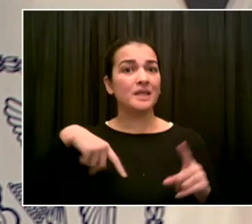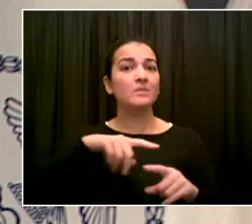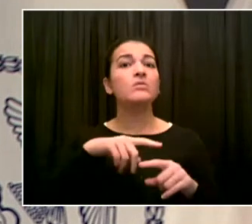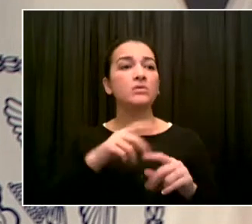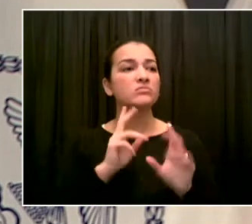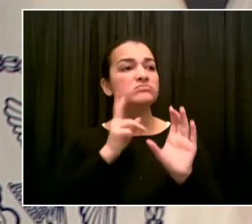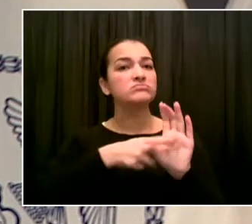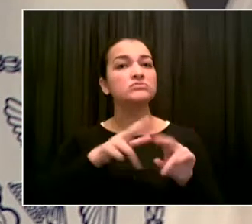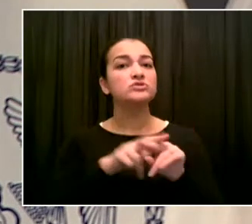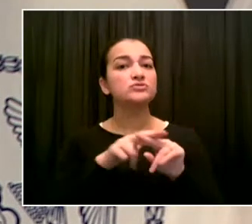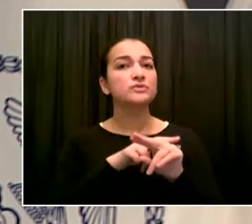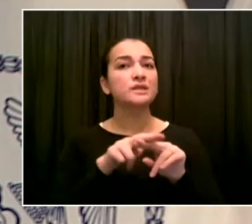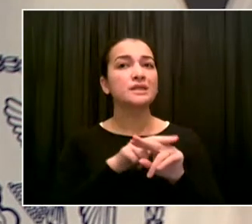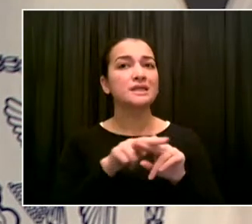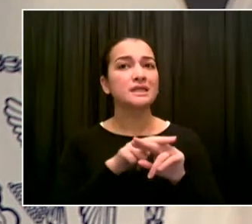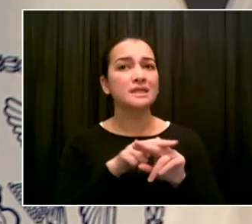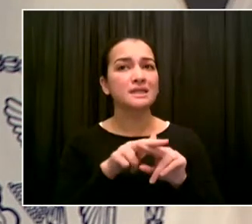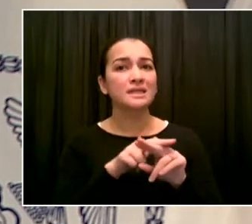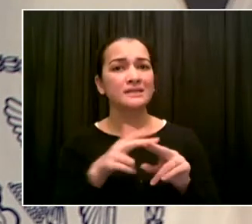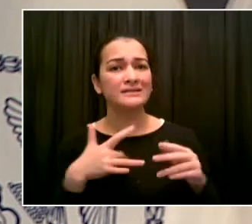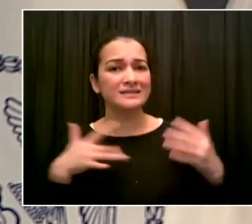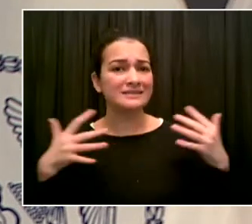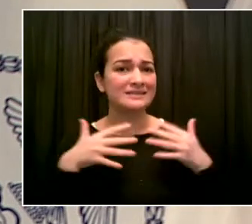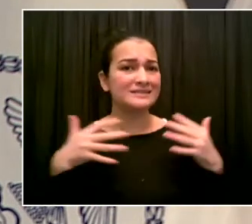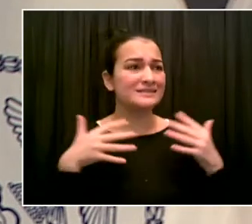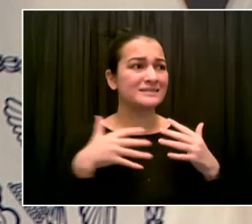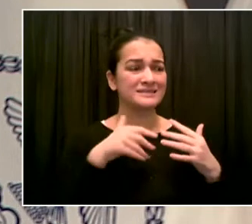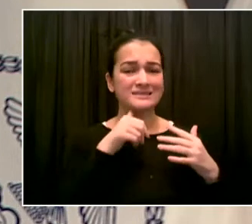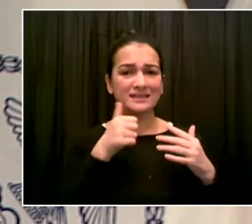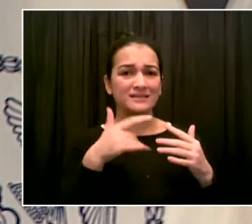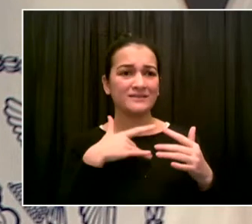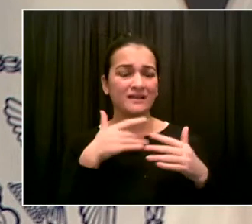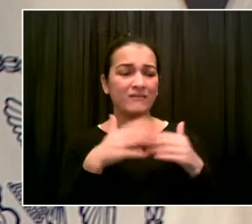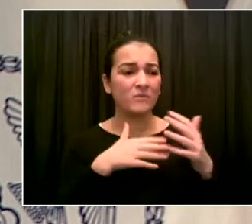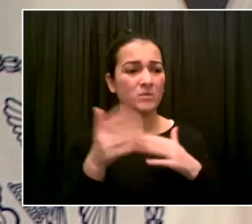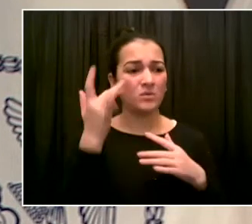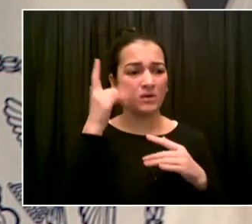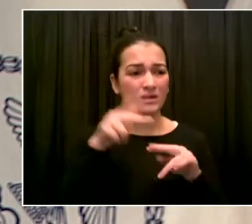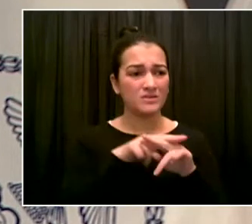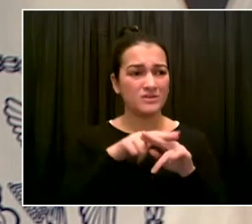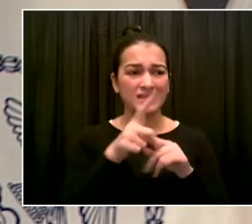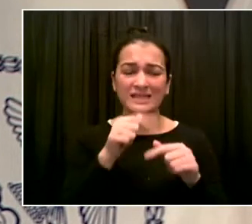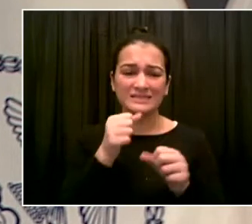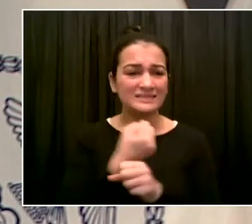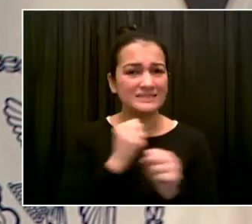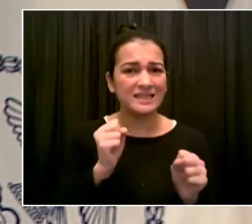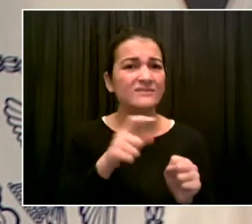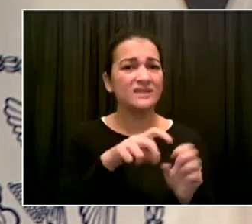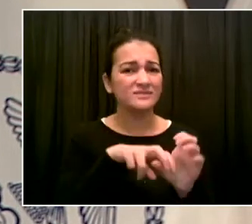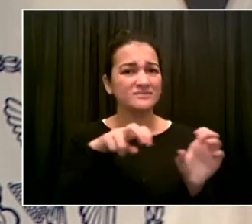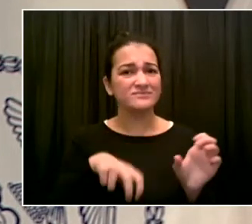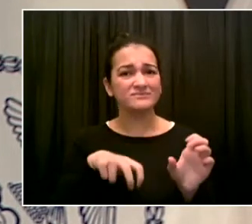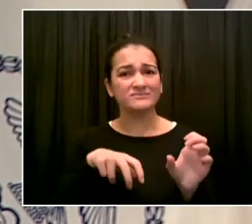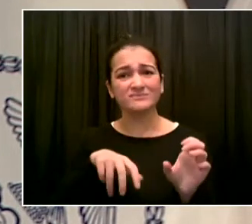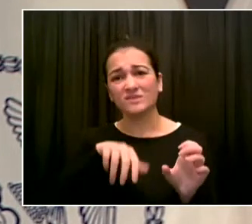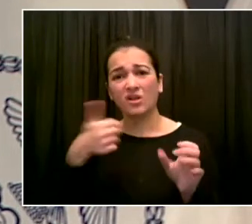TO DO TO CONVINCE THE MAORJITY OF PUBLIC TRANSIT USERS WHO WERE RECENTLY POLLED AND SAID THEY DON'T WANT TO COME BACK BECAUSE THEY DON'T THINK IT'S SAFE THAT IT IS